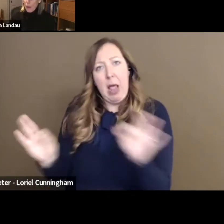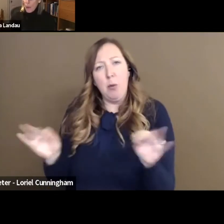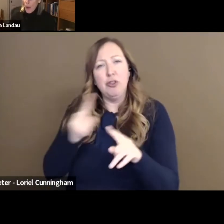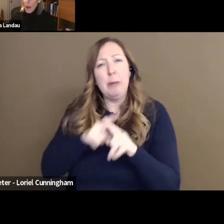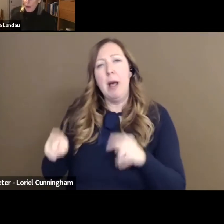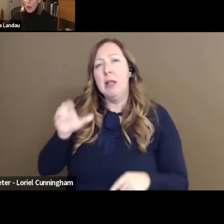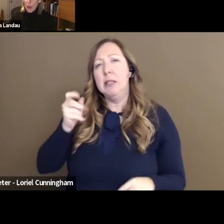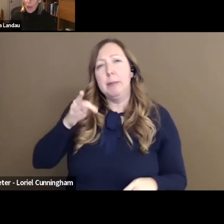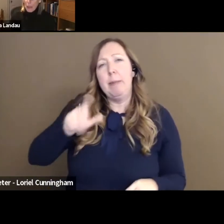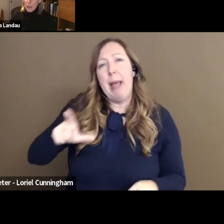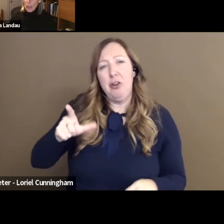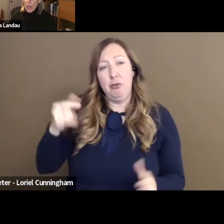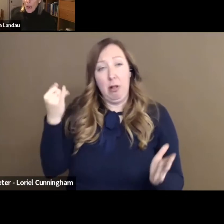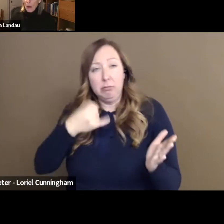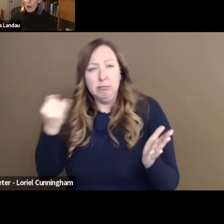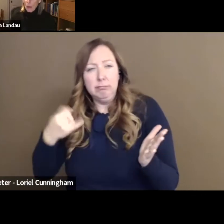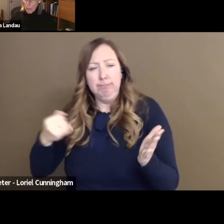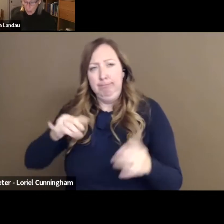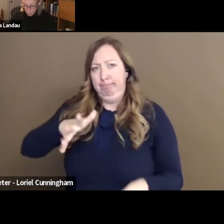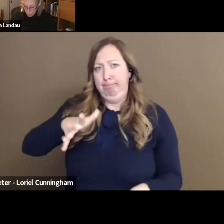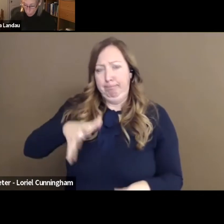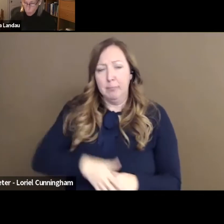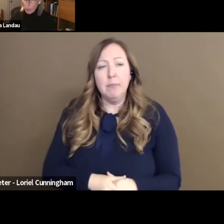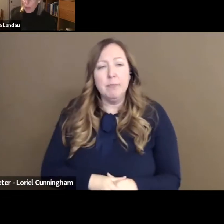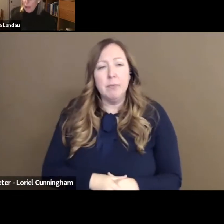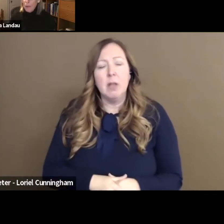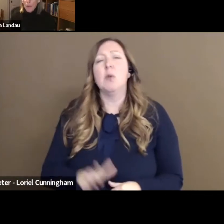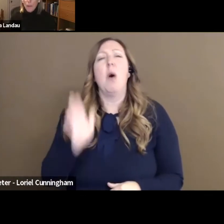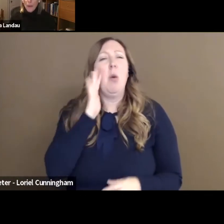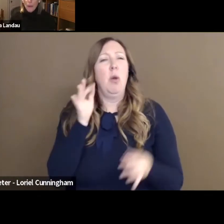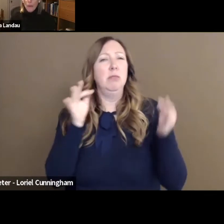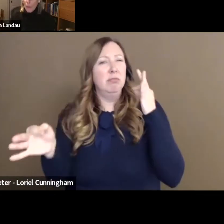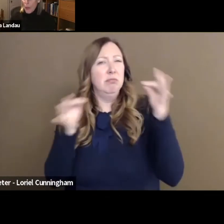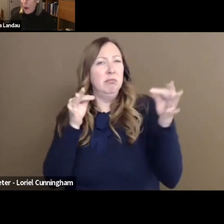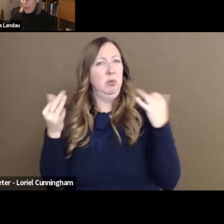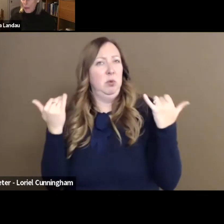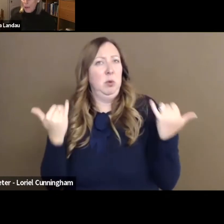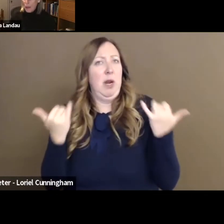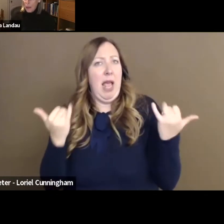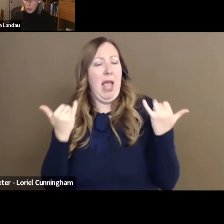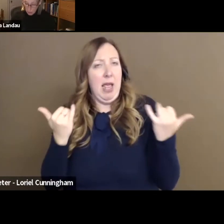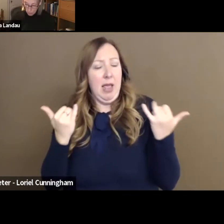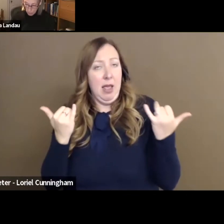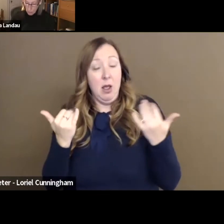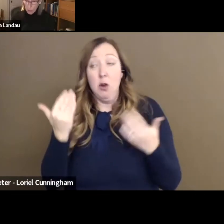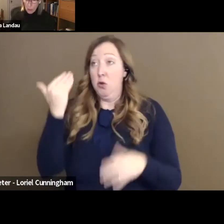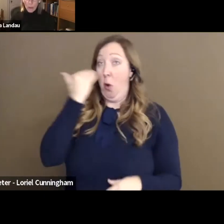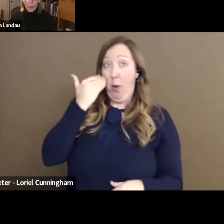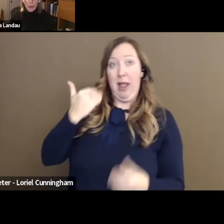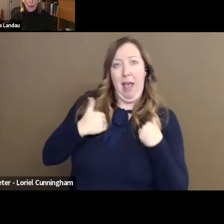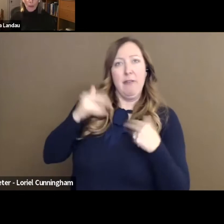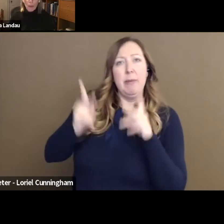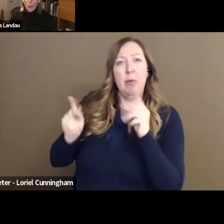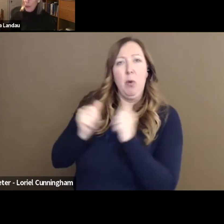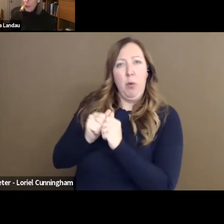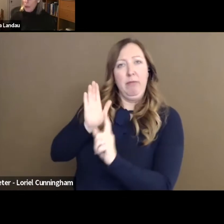throughout uh asking how do we get there from the from the from knowing that